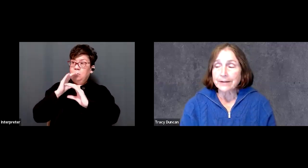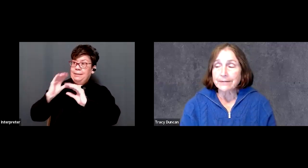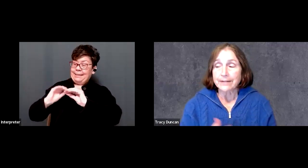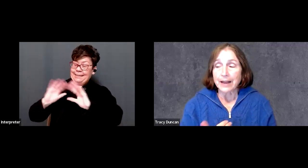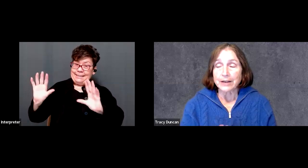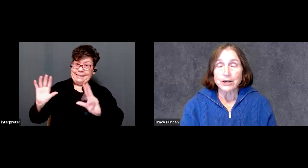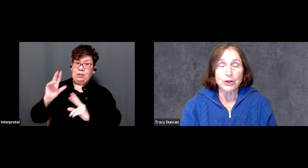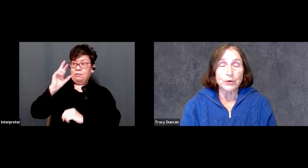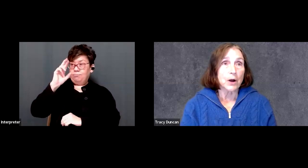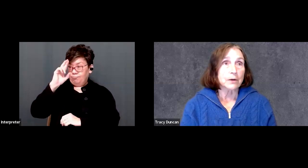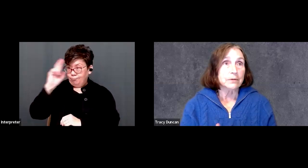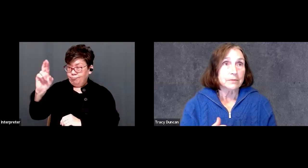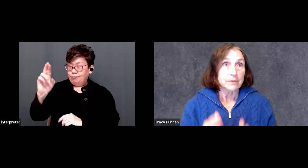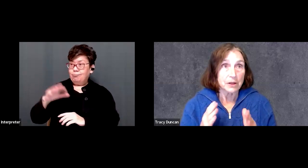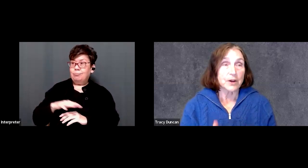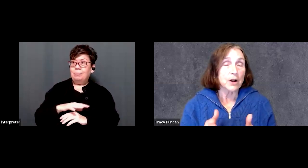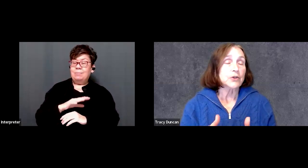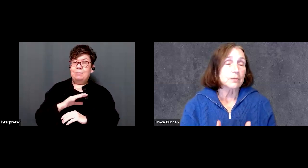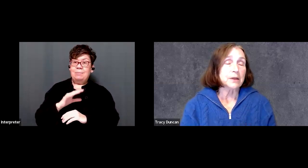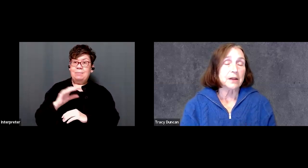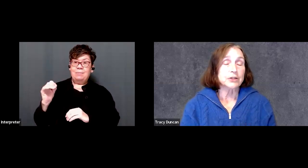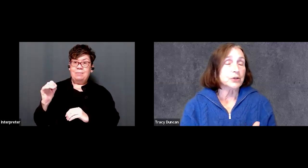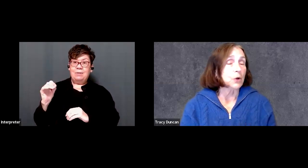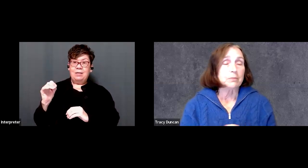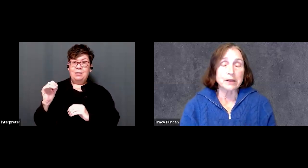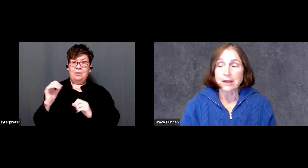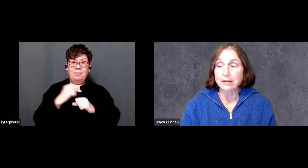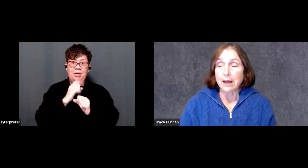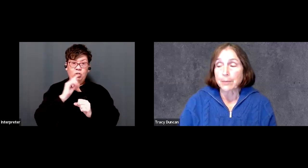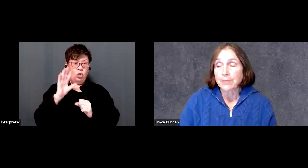and that you are straight on your message. Don't mix things up.